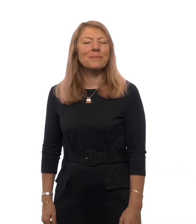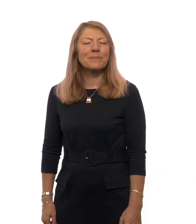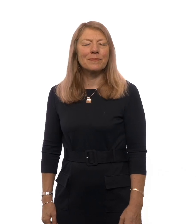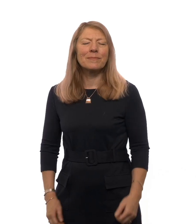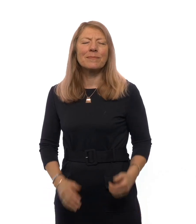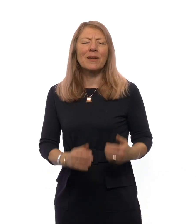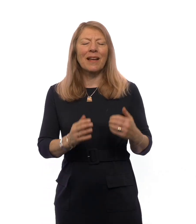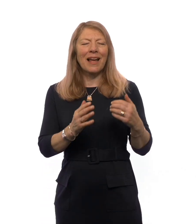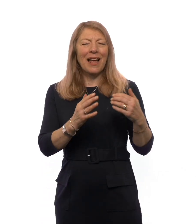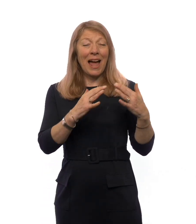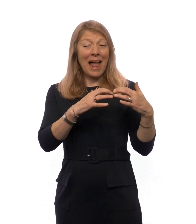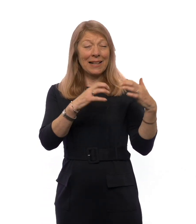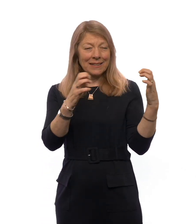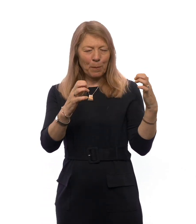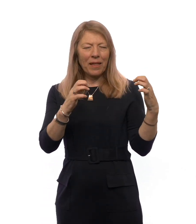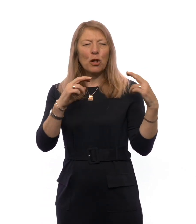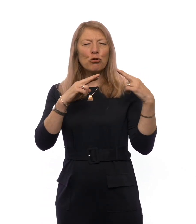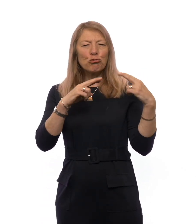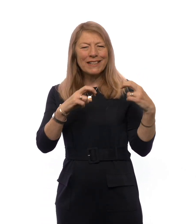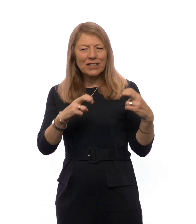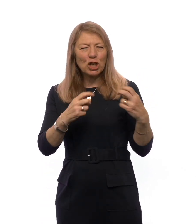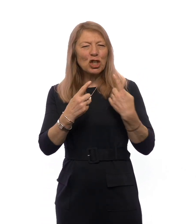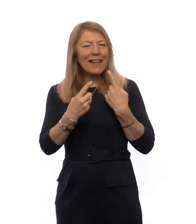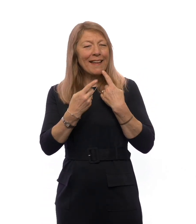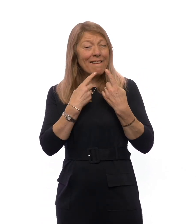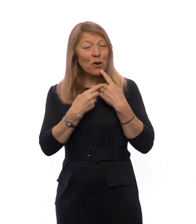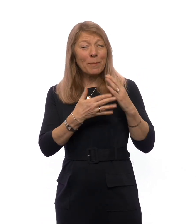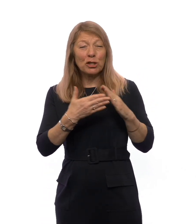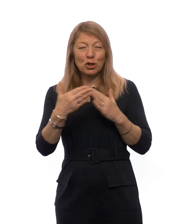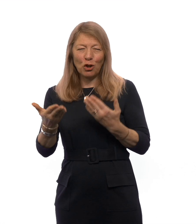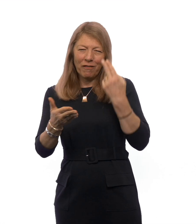The Assembly's Research and Information Service has prepared a paper that provides